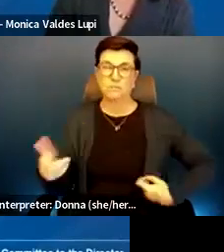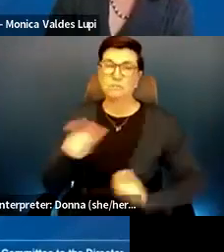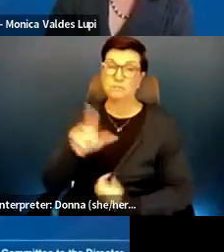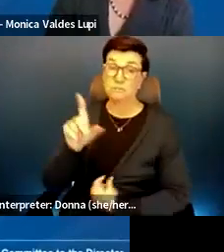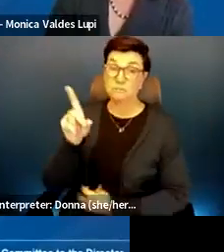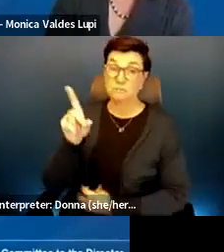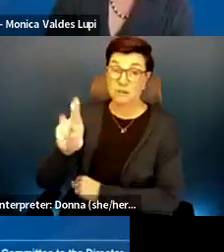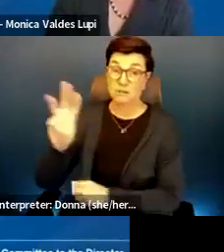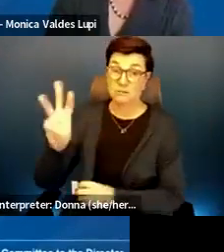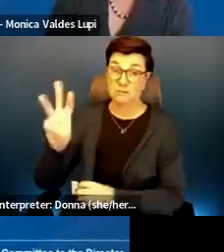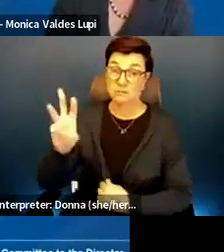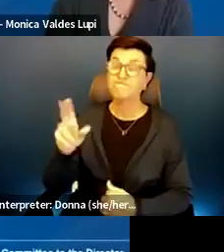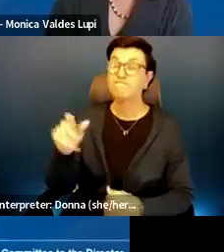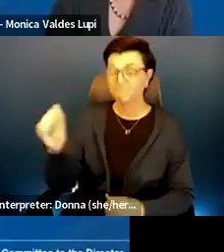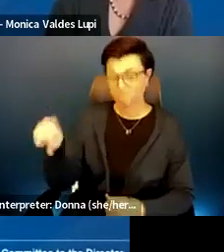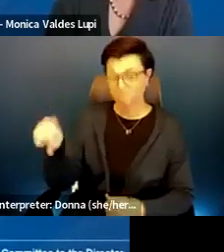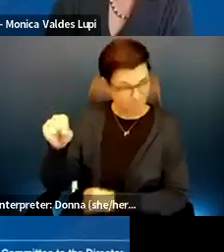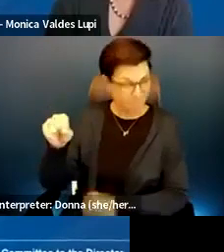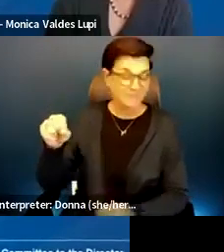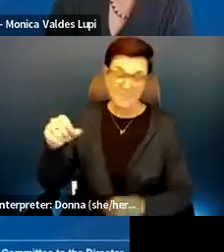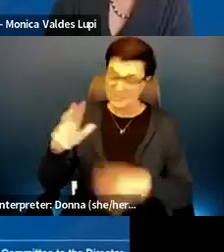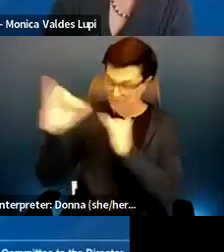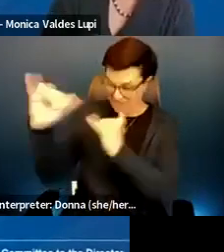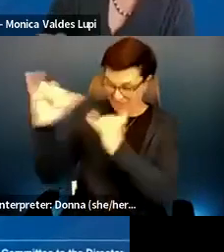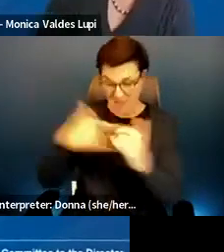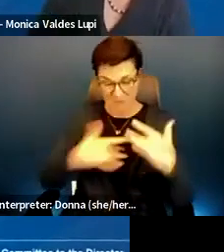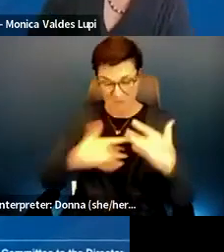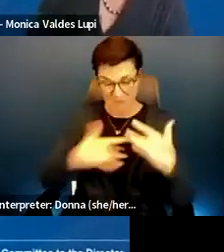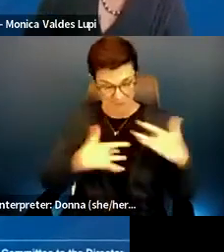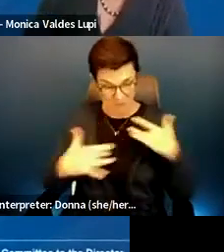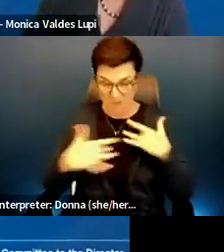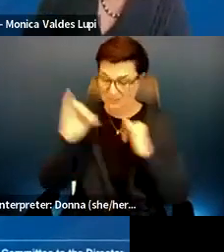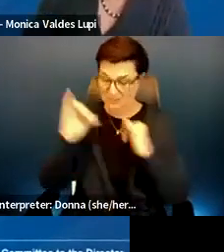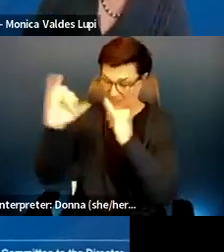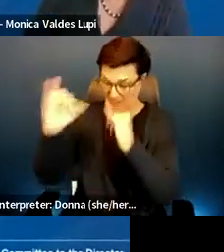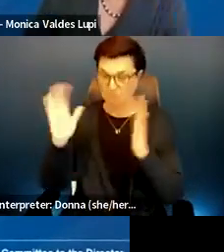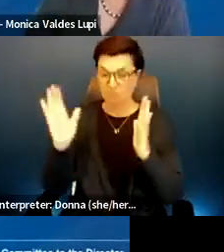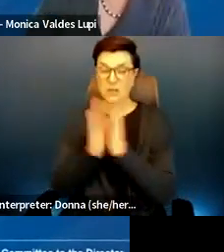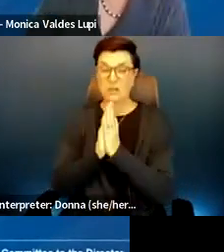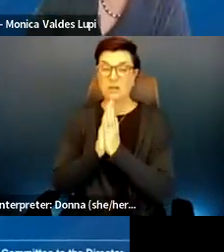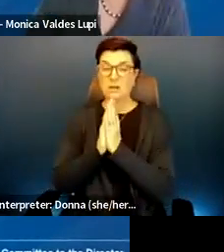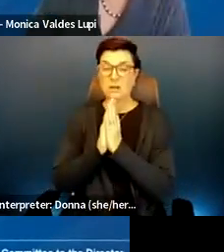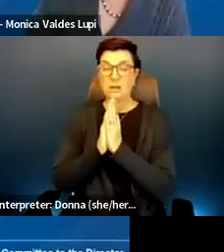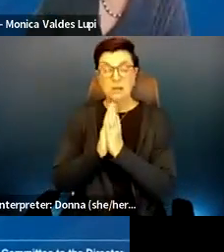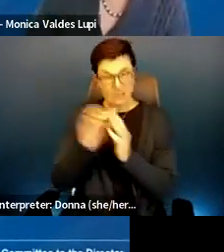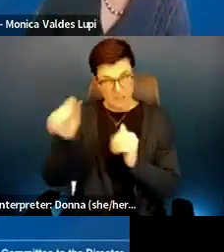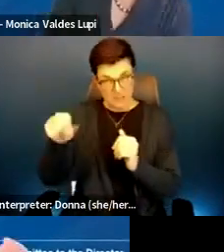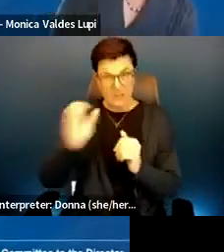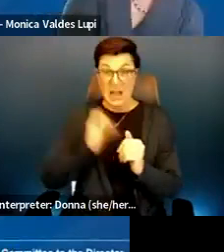for all of the reasons that you comment on. We have a lot of work to do on our communications side.